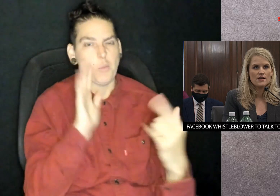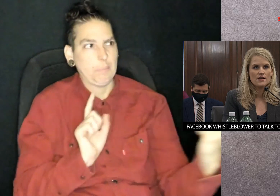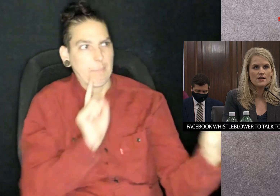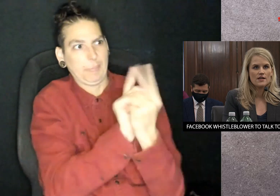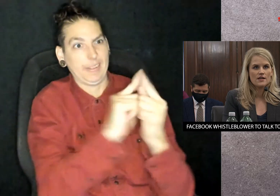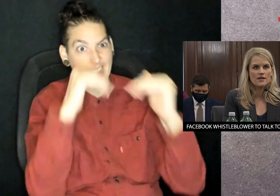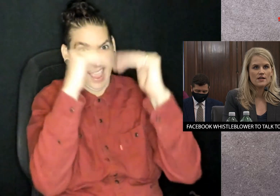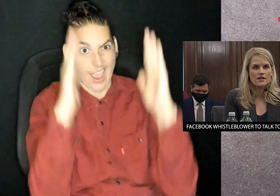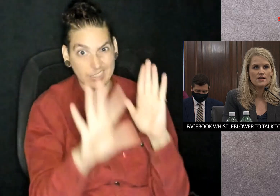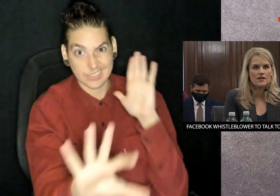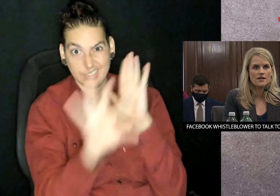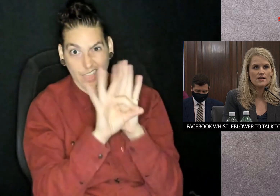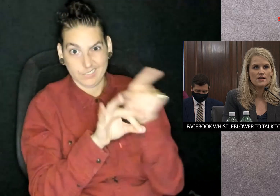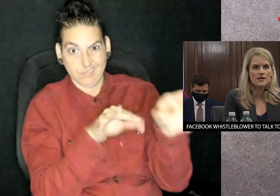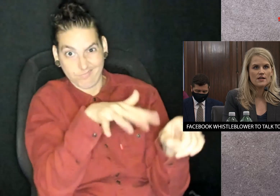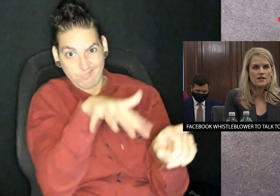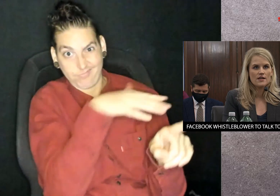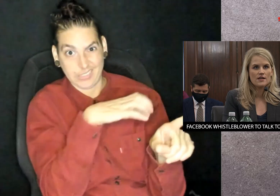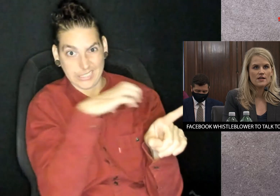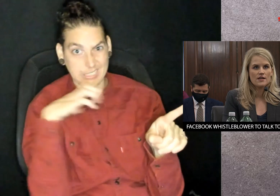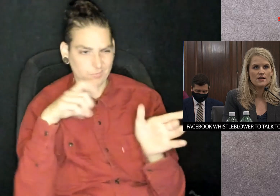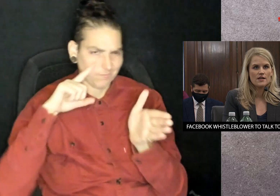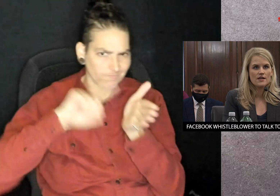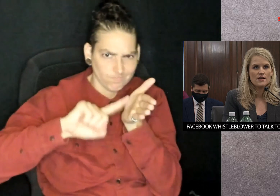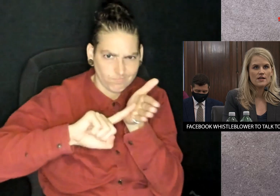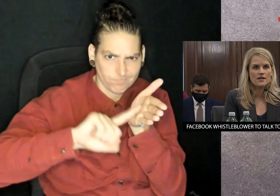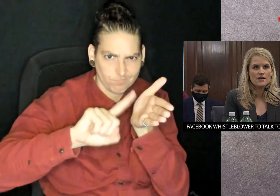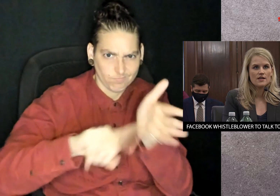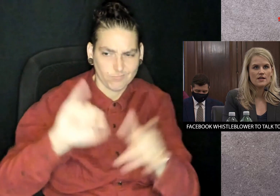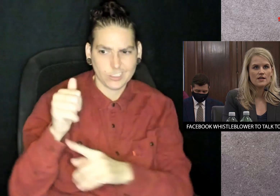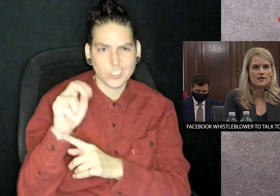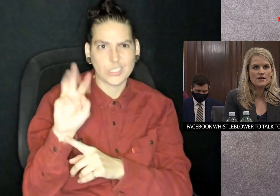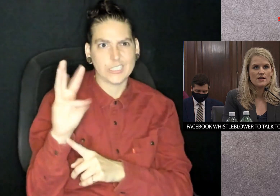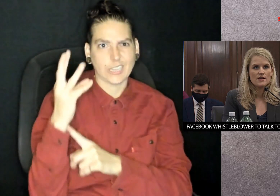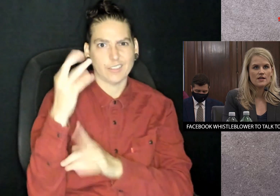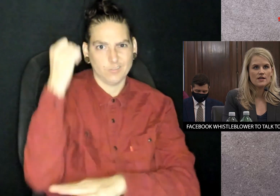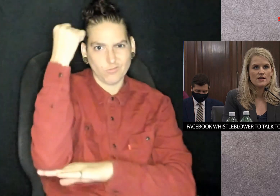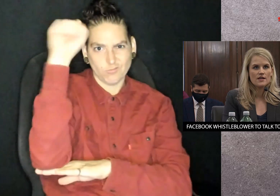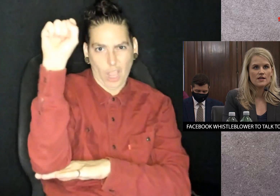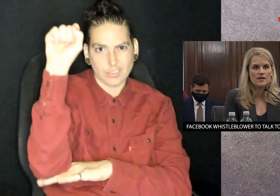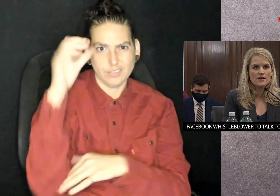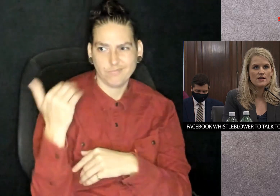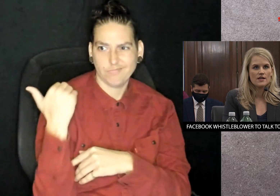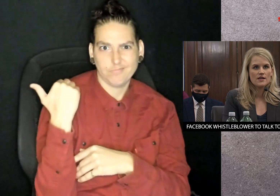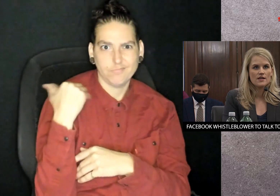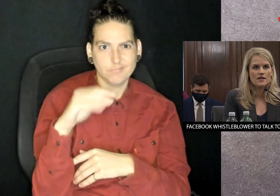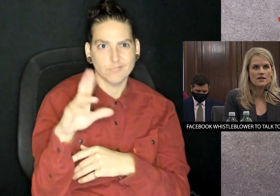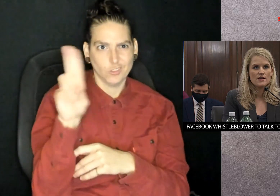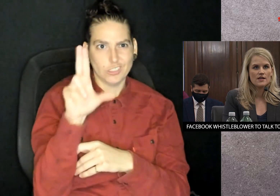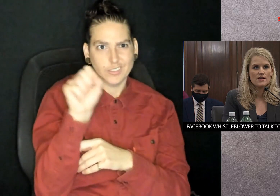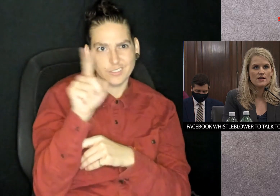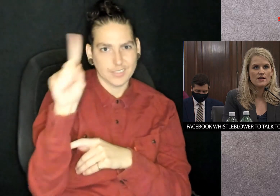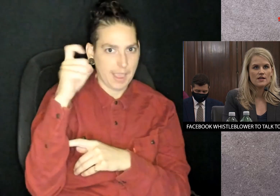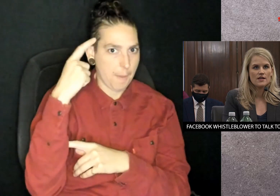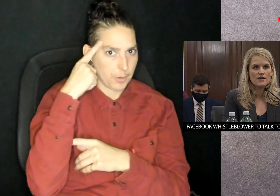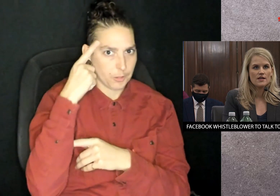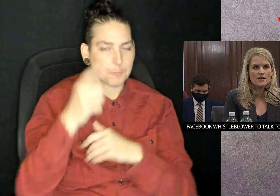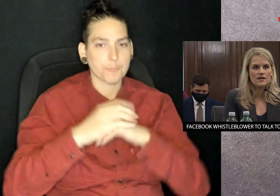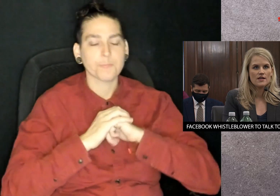will now meet with the House select committee investigating the January 6 siege on the US capitol